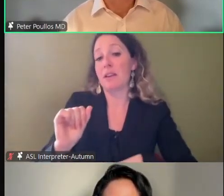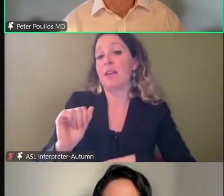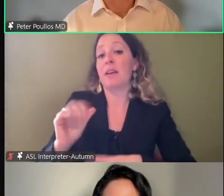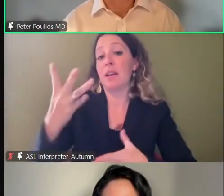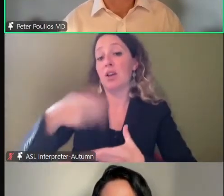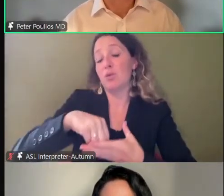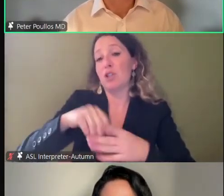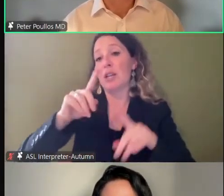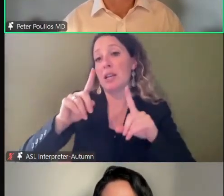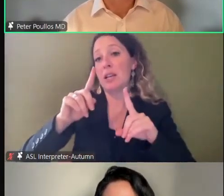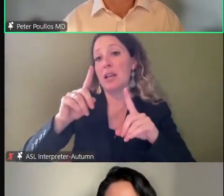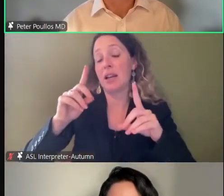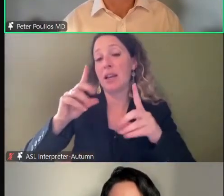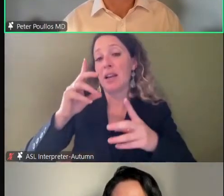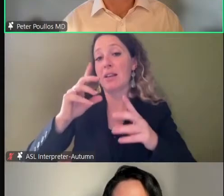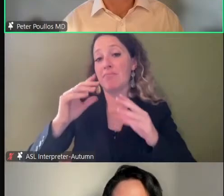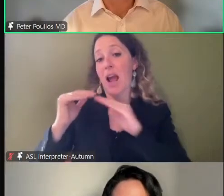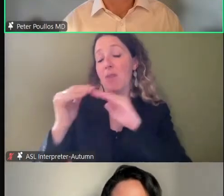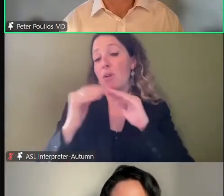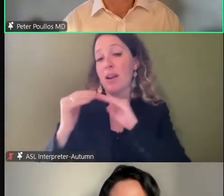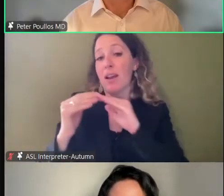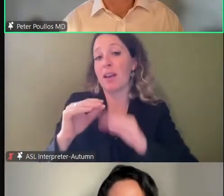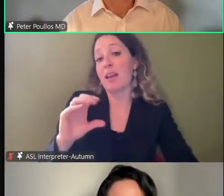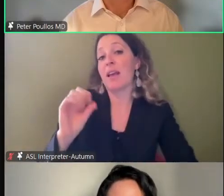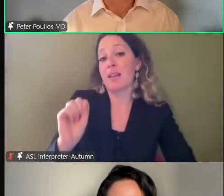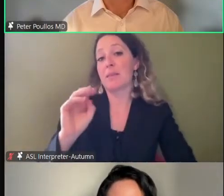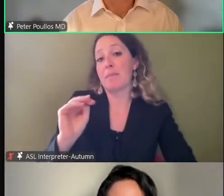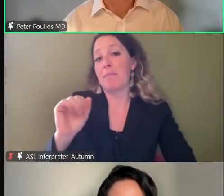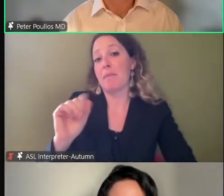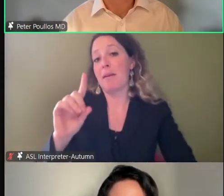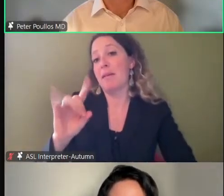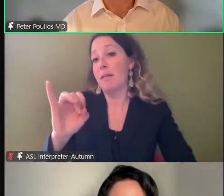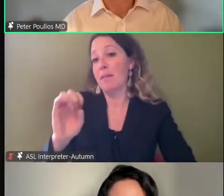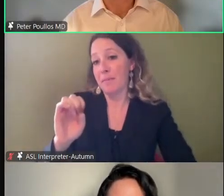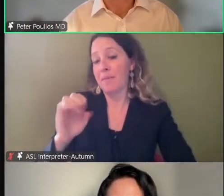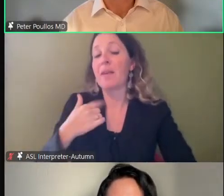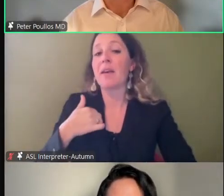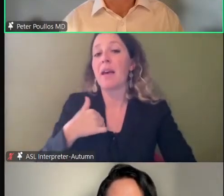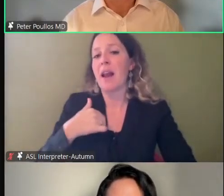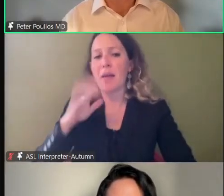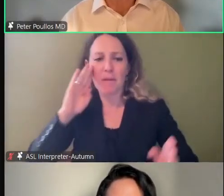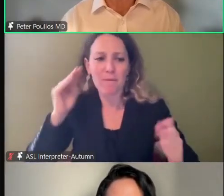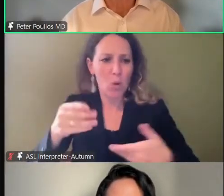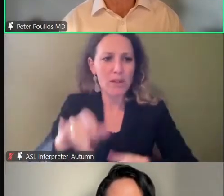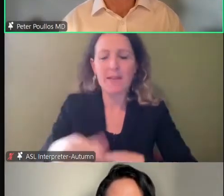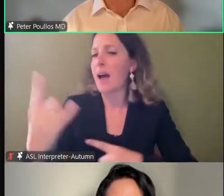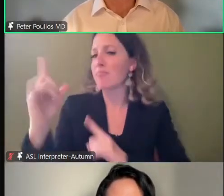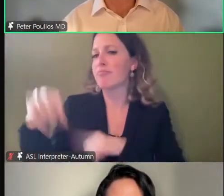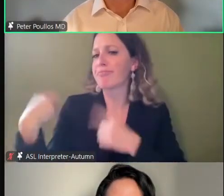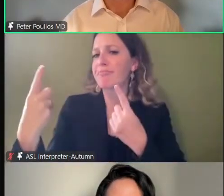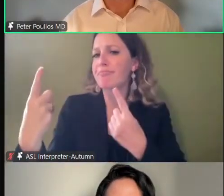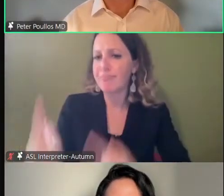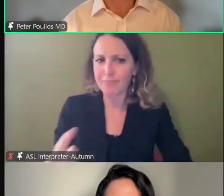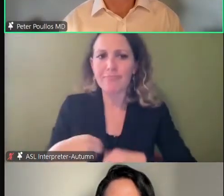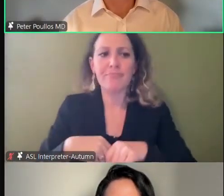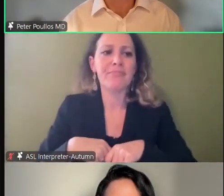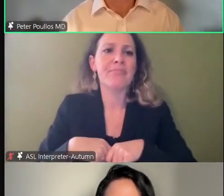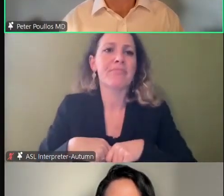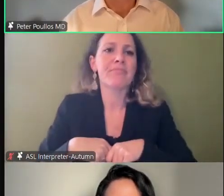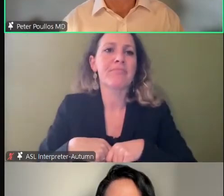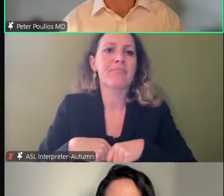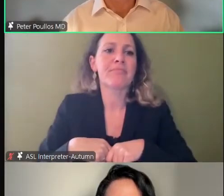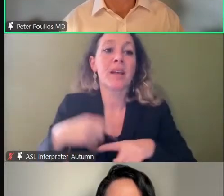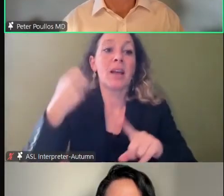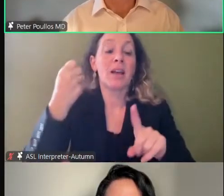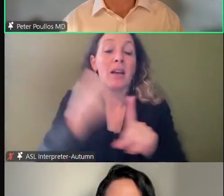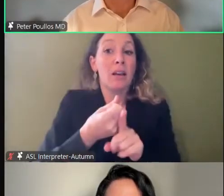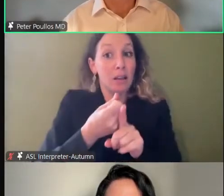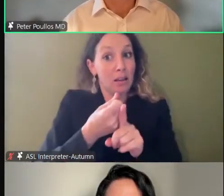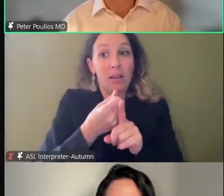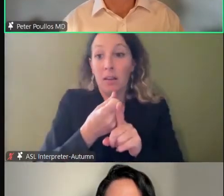And I've been concentrating on that ever since. So then, 2020 happened, and as COVID spread, those of